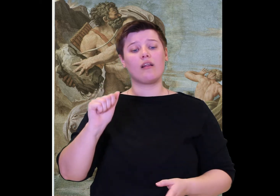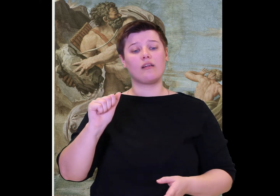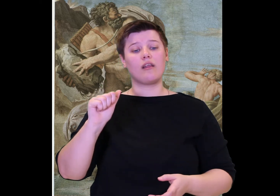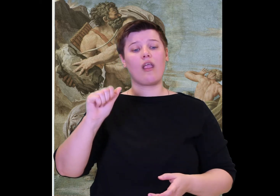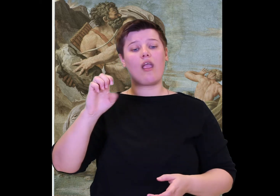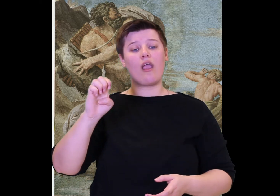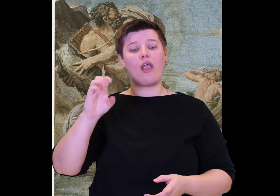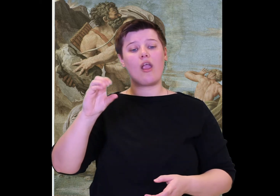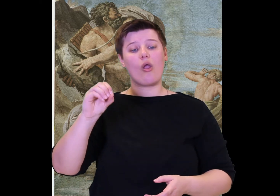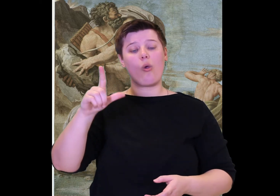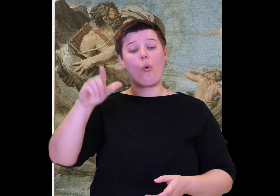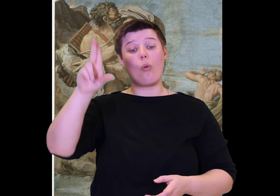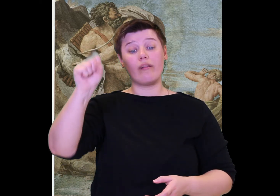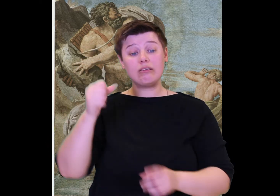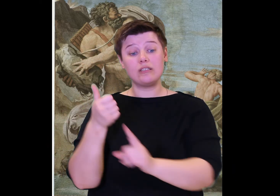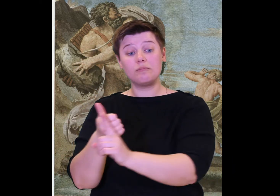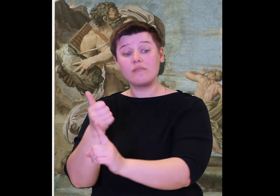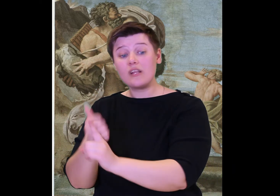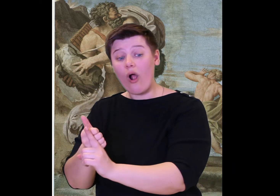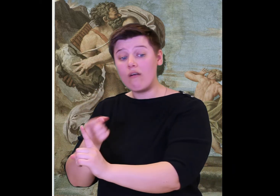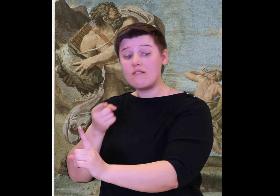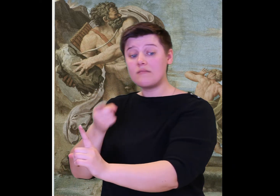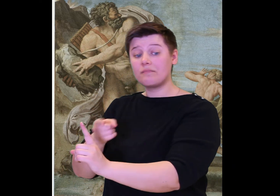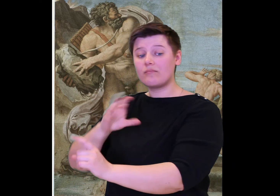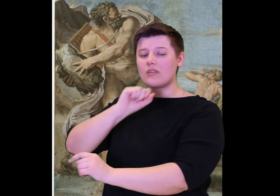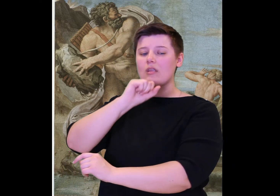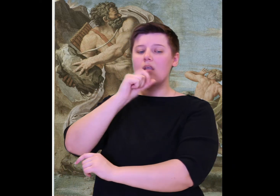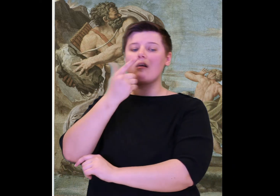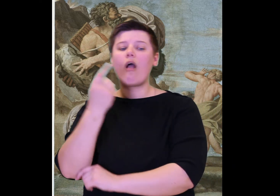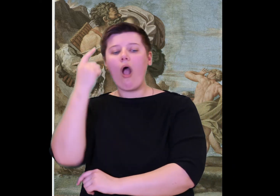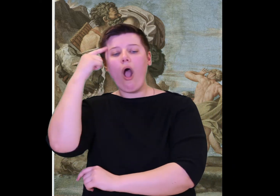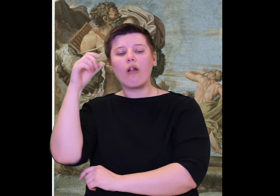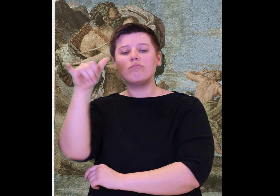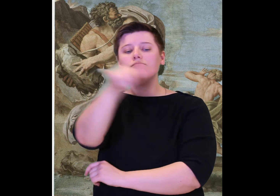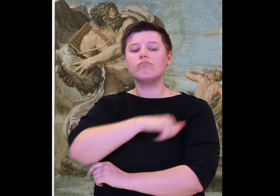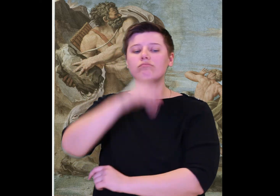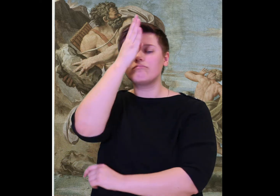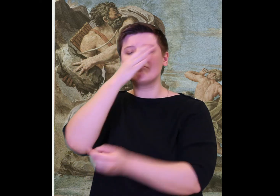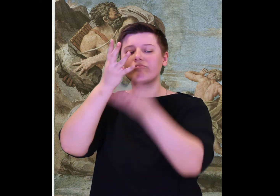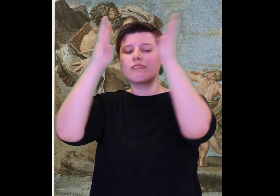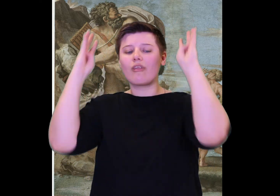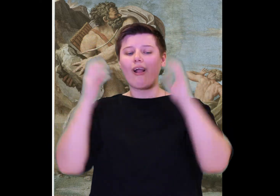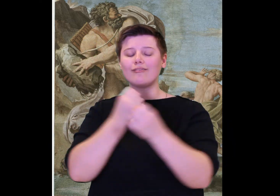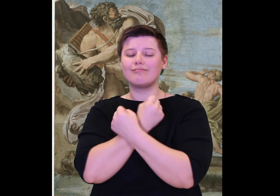So all day long till sunset we were sitting, feasting on meats and drinking